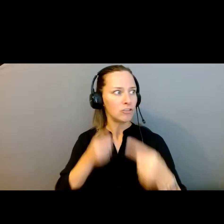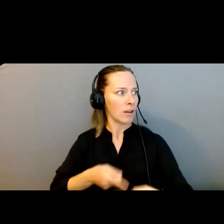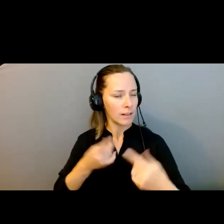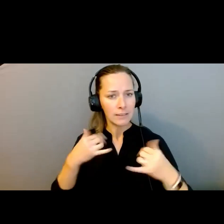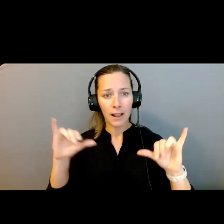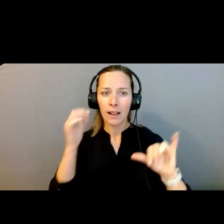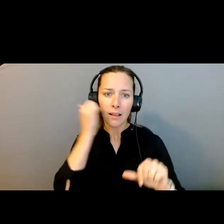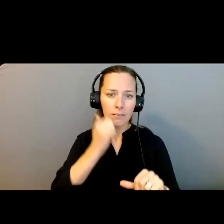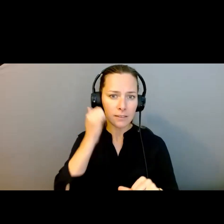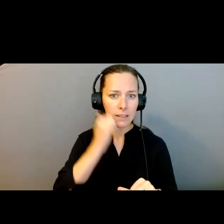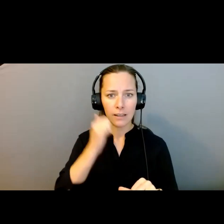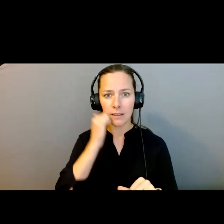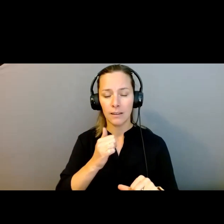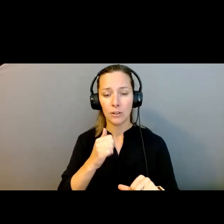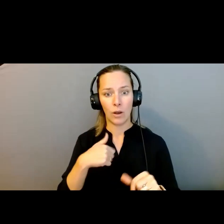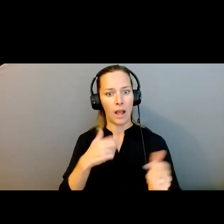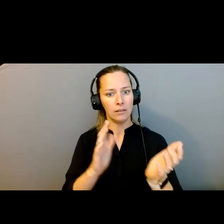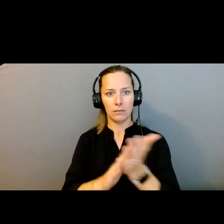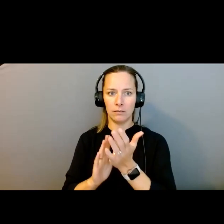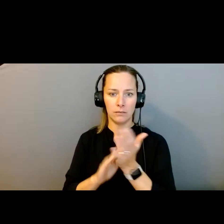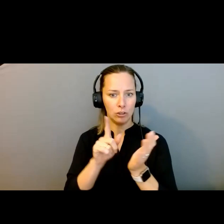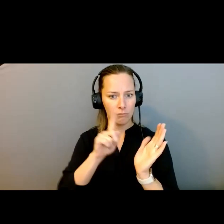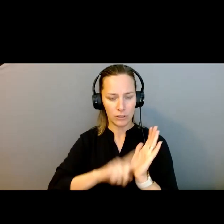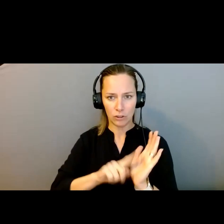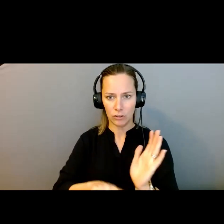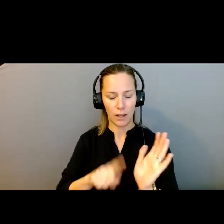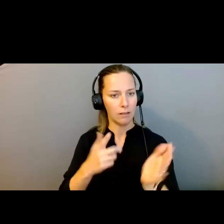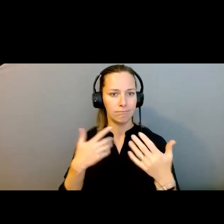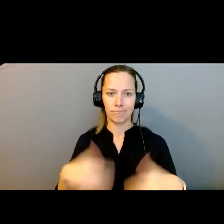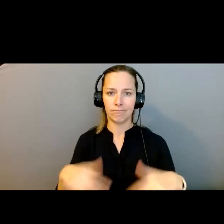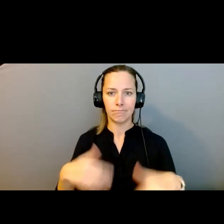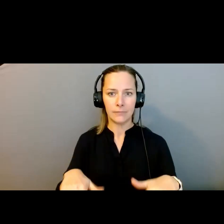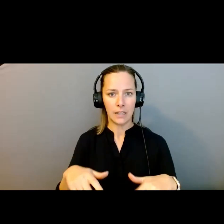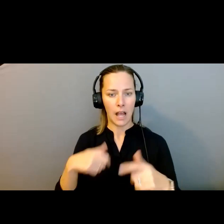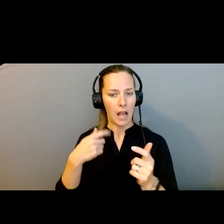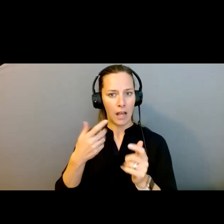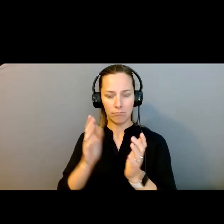it. I applaud you for doing the research. I applaud you for putting it on paper. And